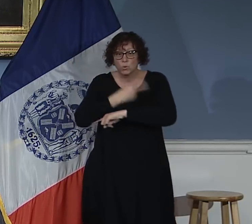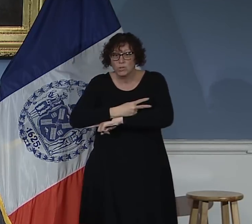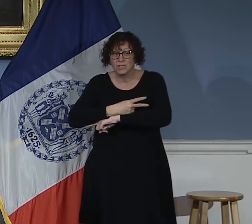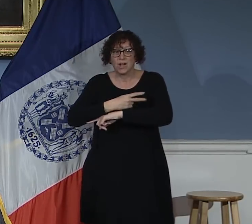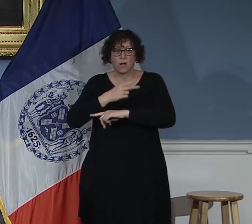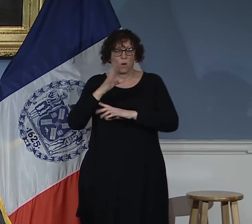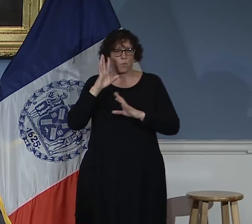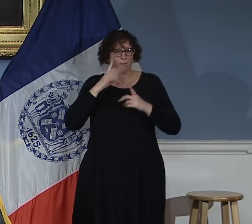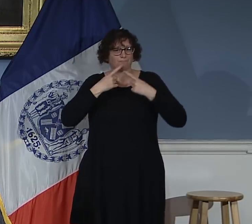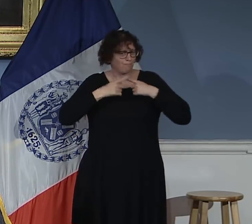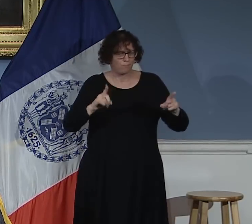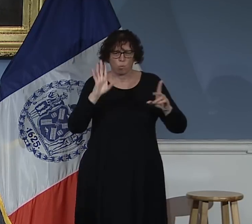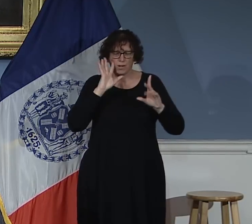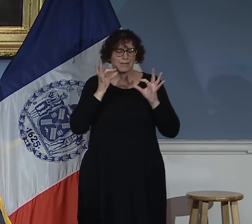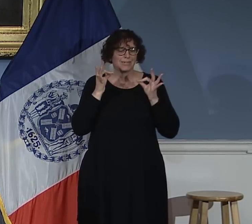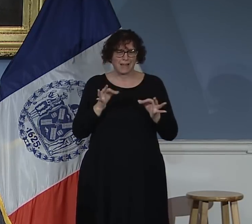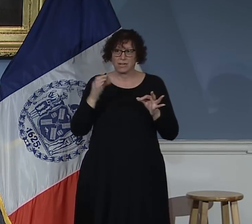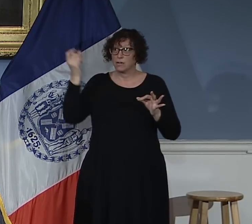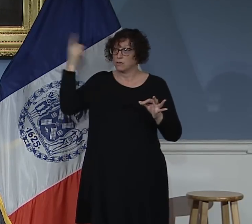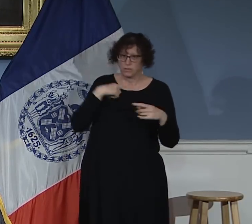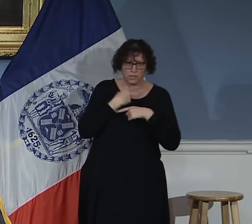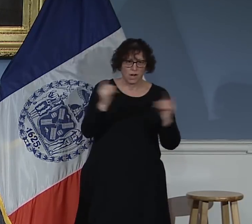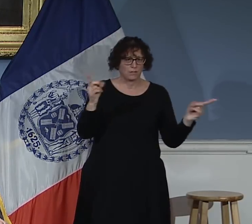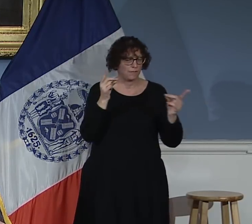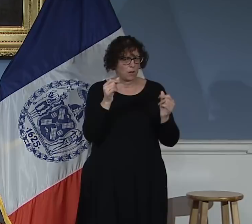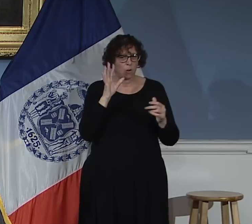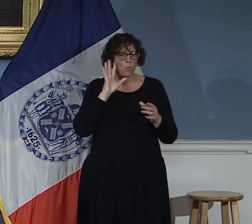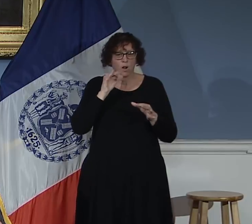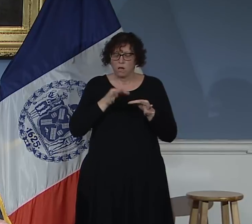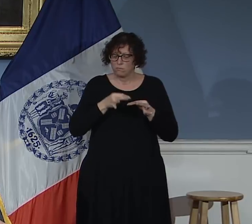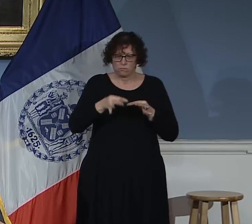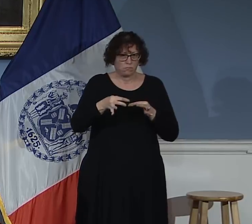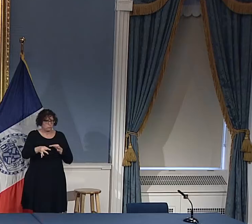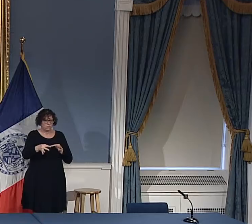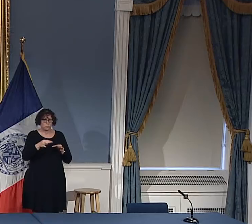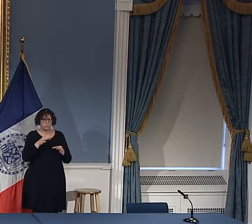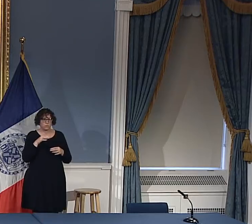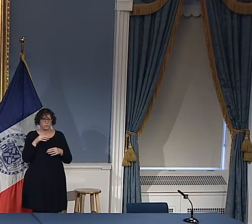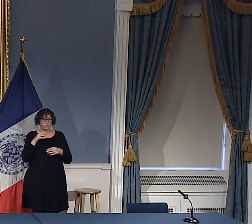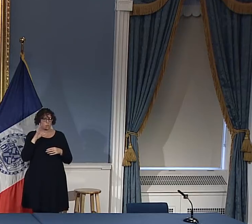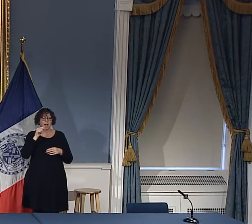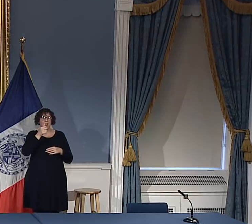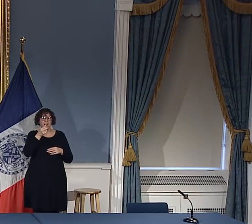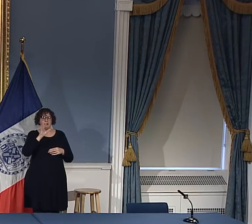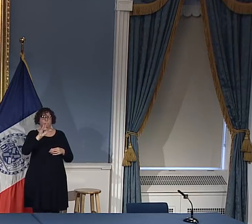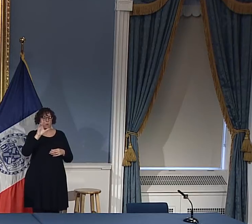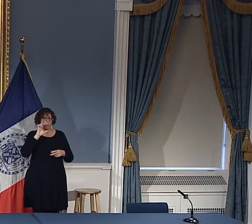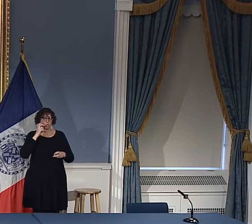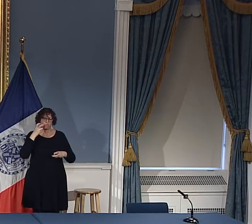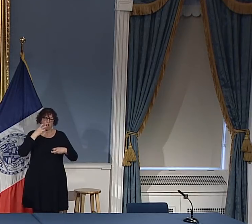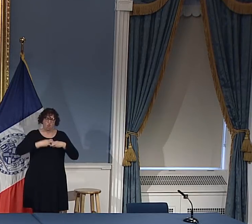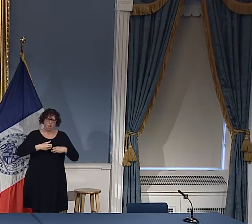ACT, WE ARE GOING TO HAVE AN EXTRAORIDNAIRLY DIICFFULT SITUATION AT SOME PONTI TINH E IRFSTAL HF OF